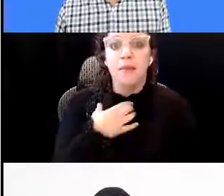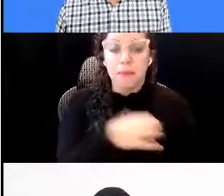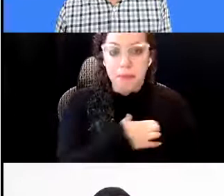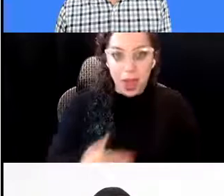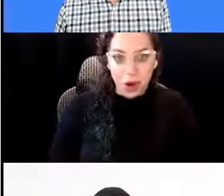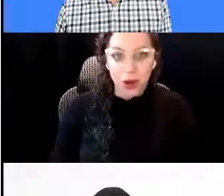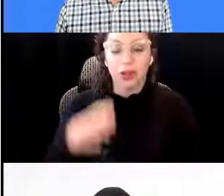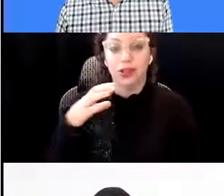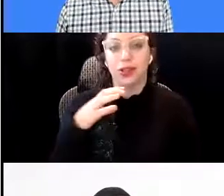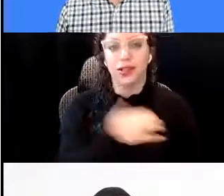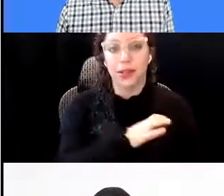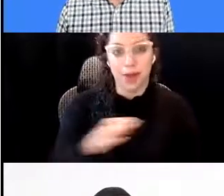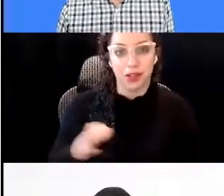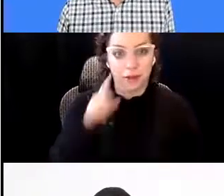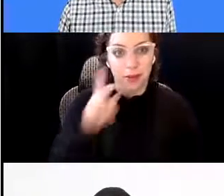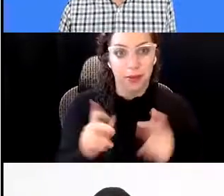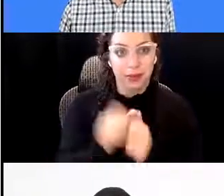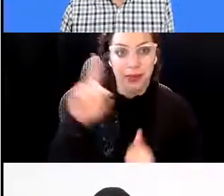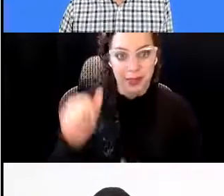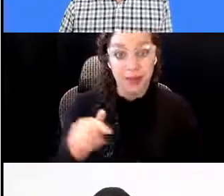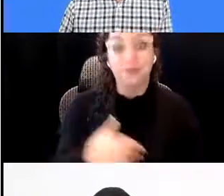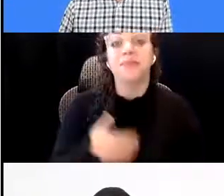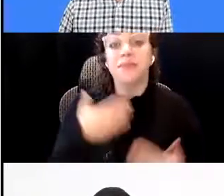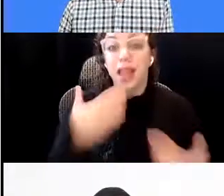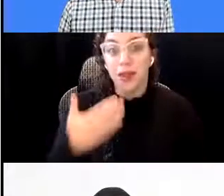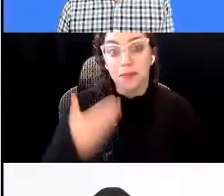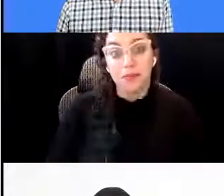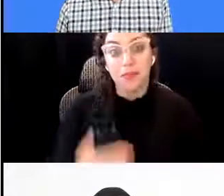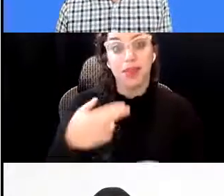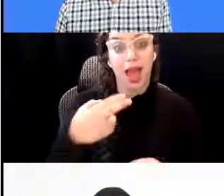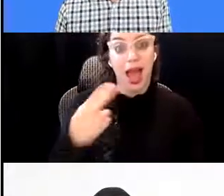Thank you, Roger. My name is Anna Perng. I use she/her pronouns.